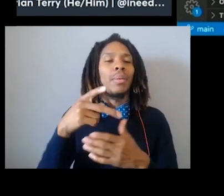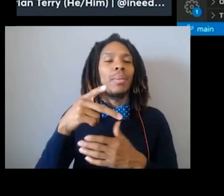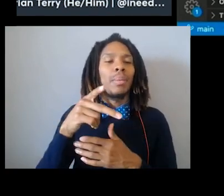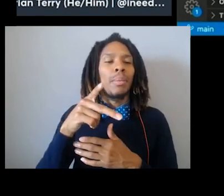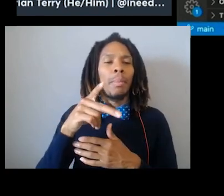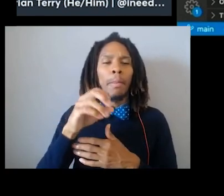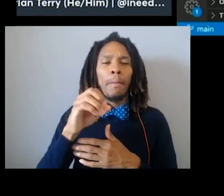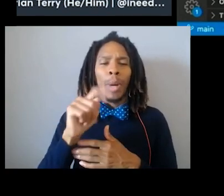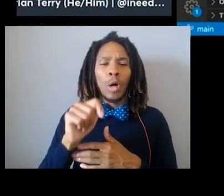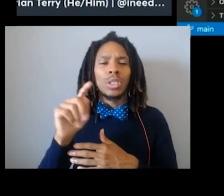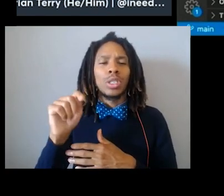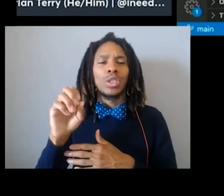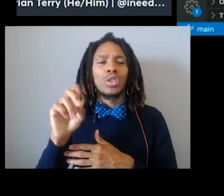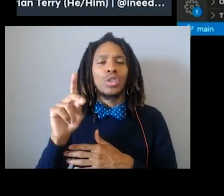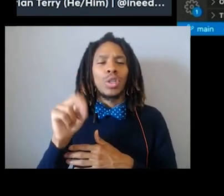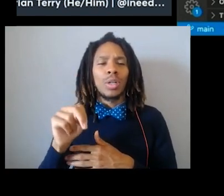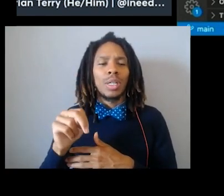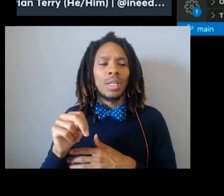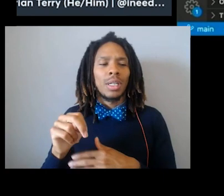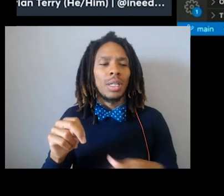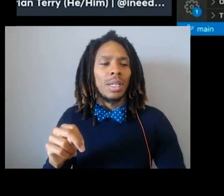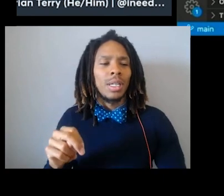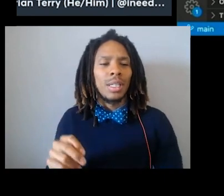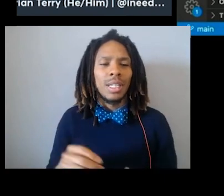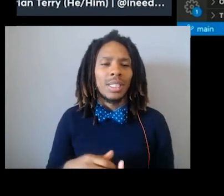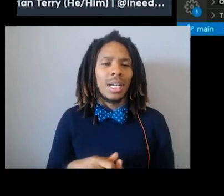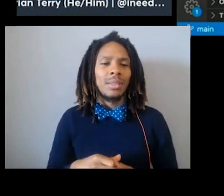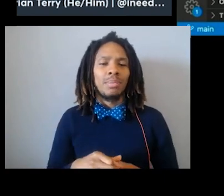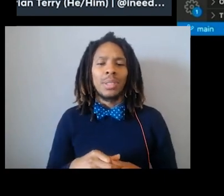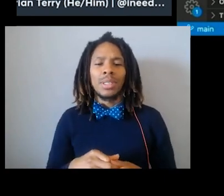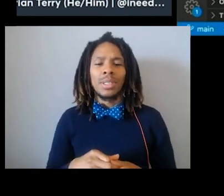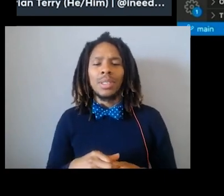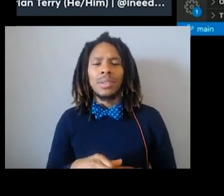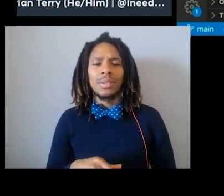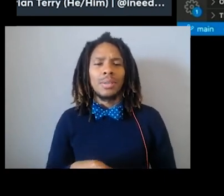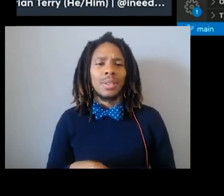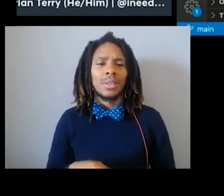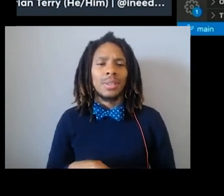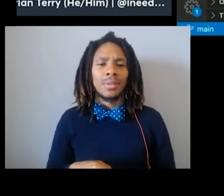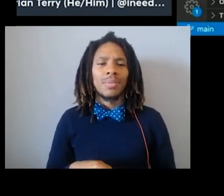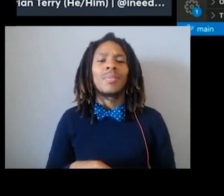I'm gonna do a little bit of trickery and add this token at the bottom here.